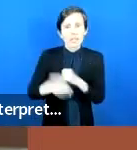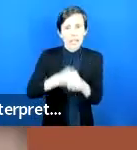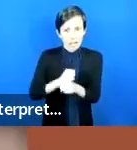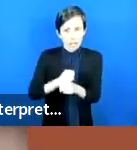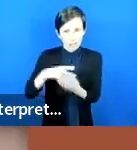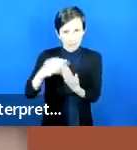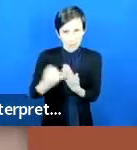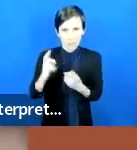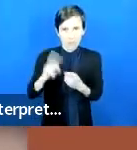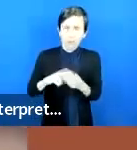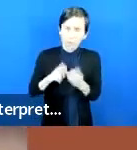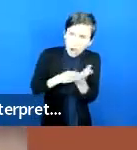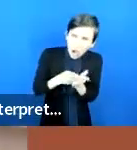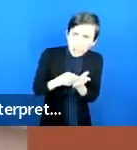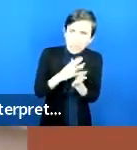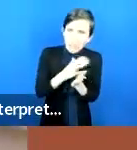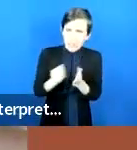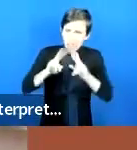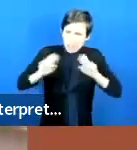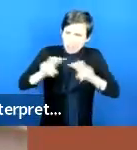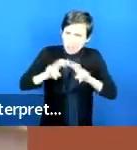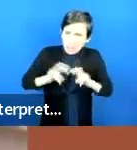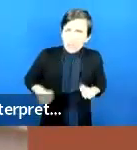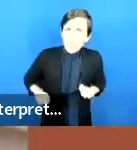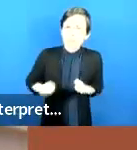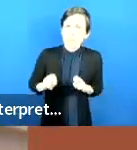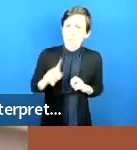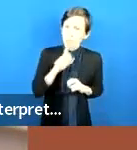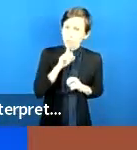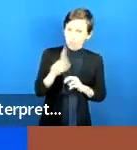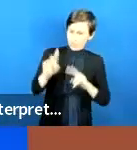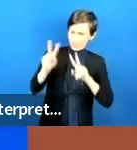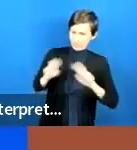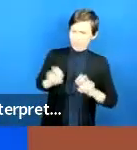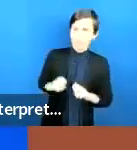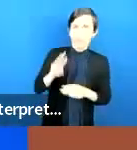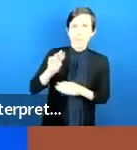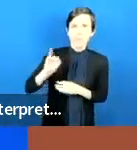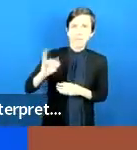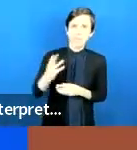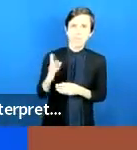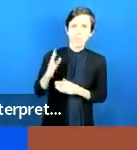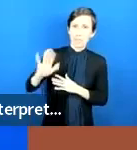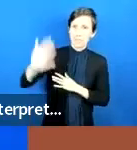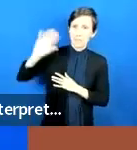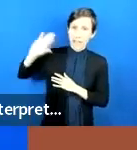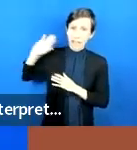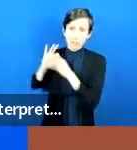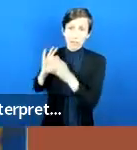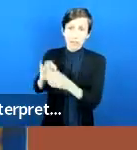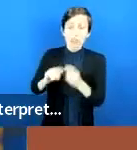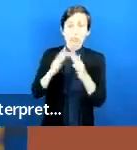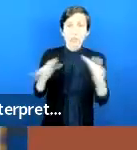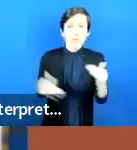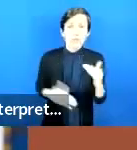to honestly and critically reexamine the University of Michigan's past as it relates to diversity, equity, and inclusion.